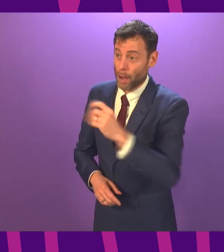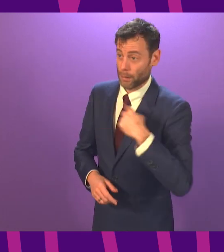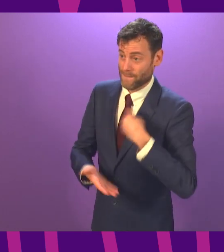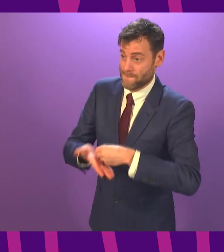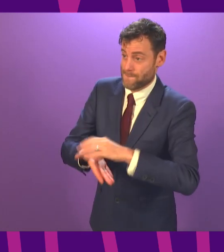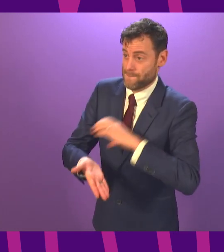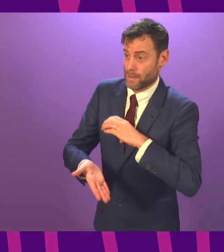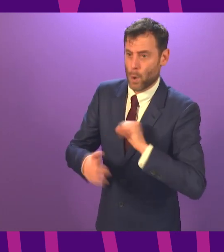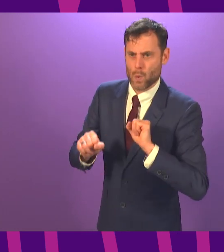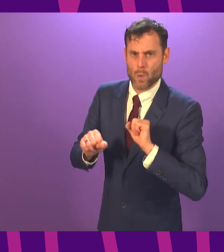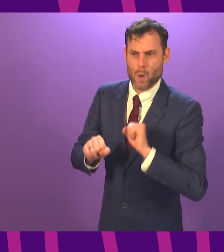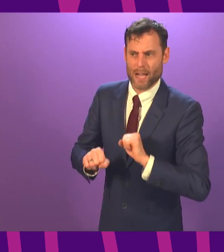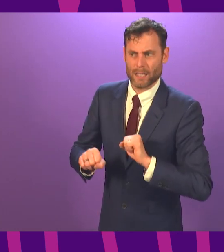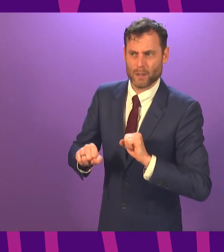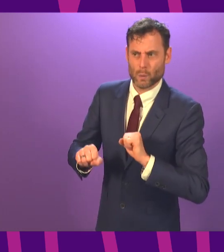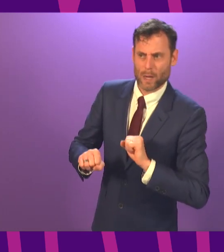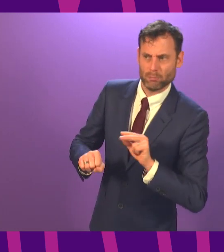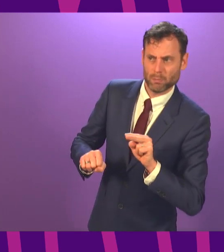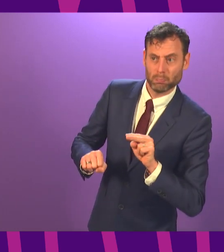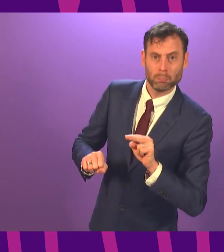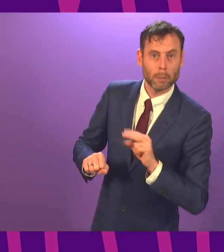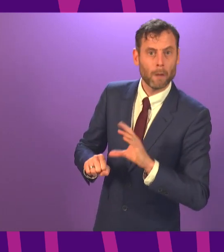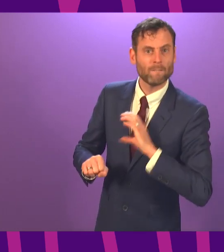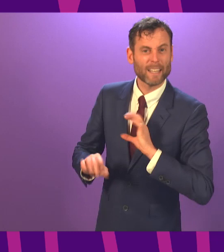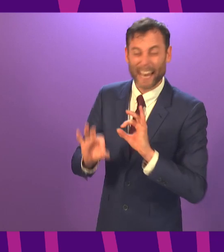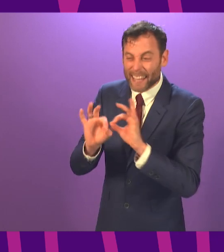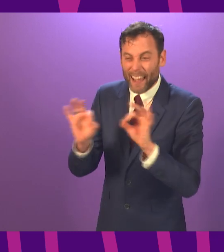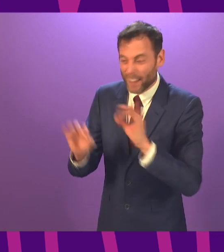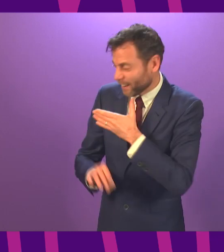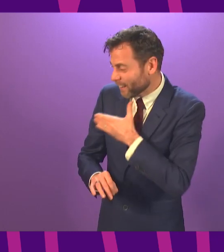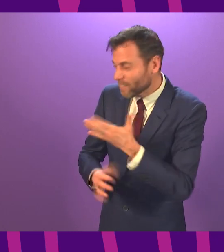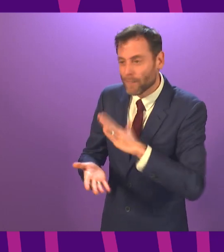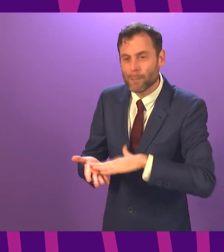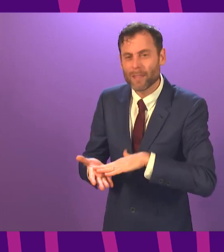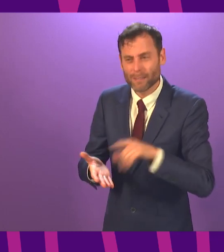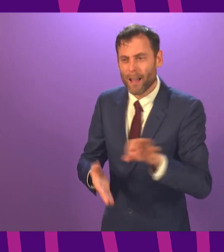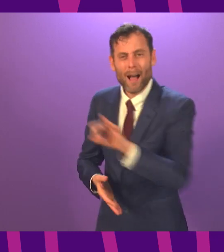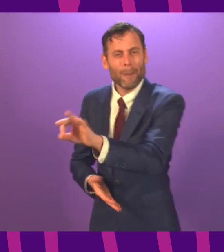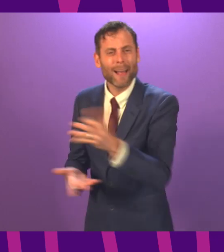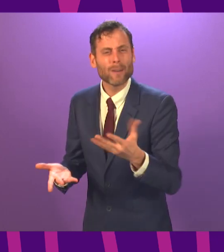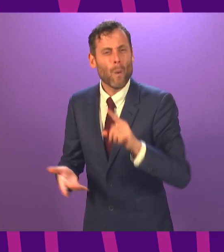were processed in the period between September and December. Given that record, what confidence